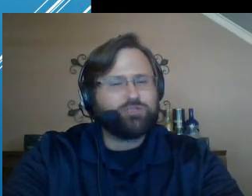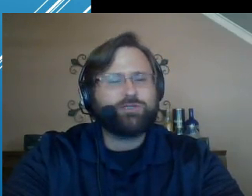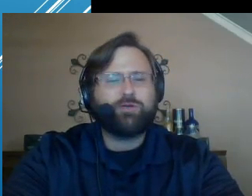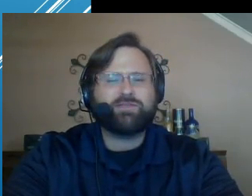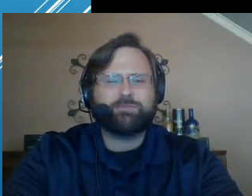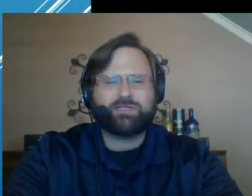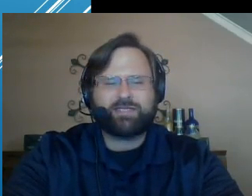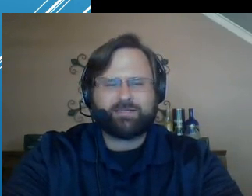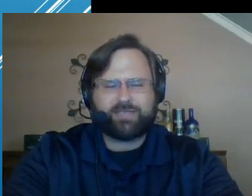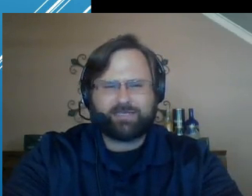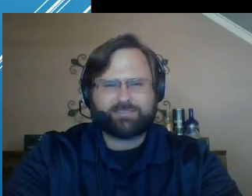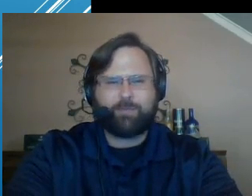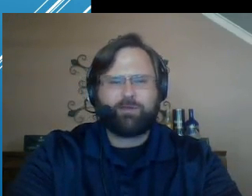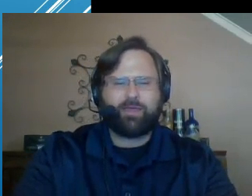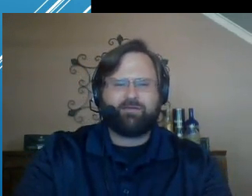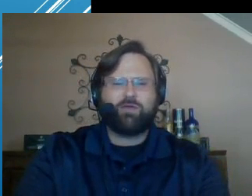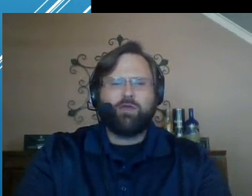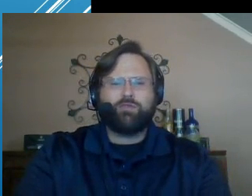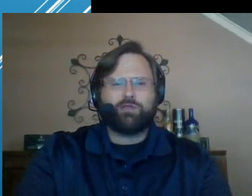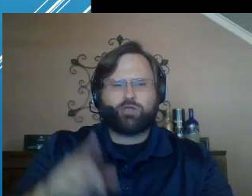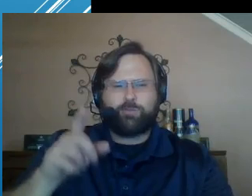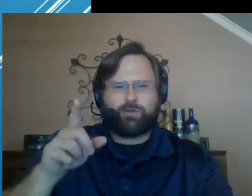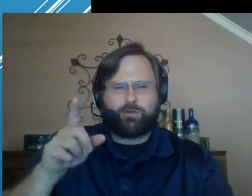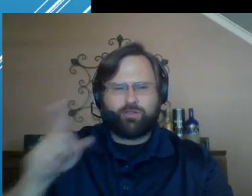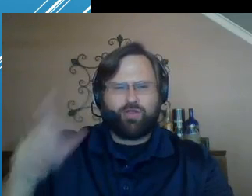first we do have the subject set aside as the topic we have the determiner the